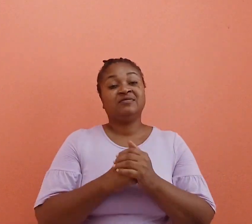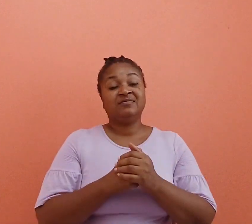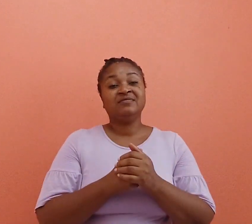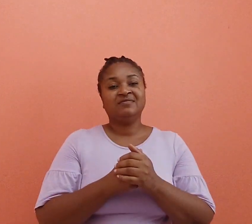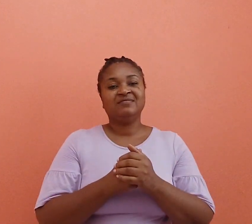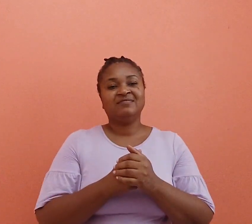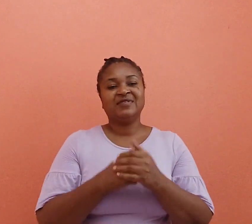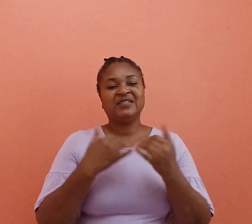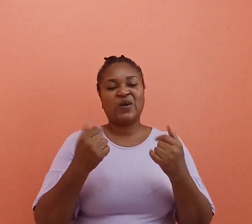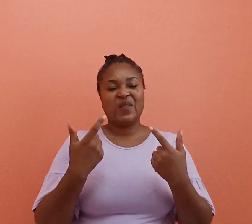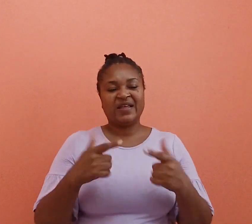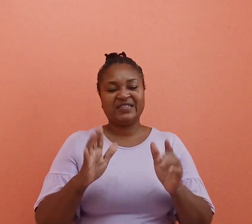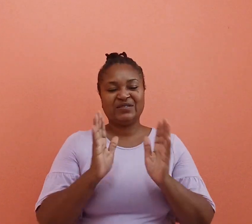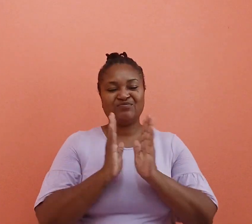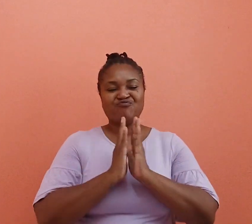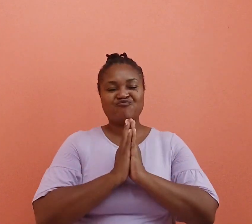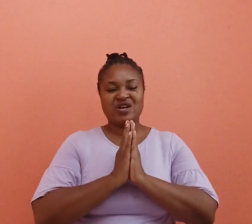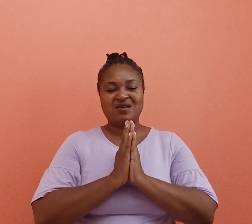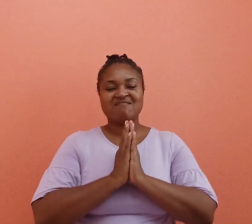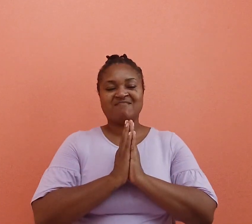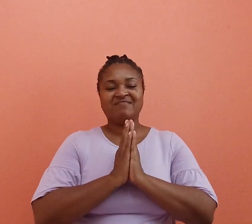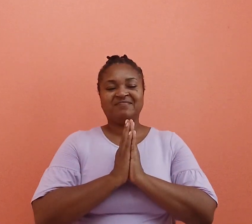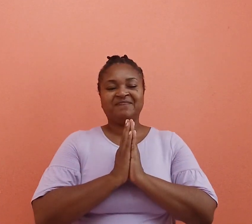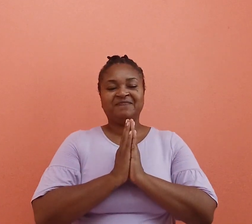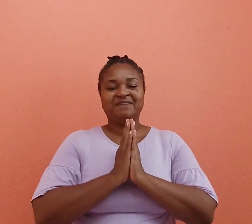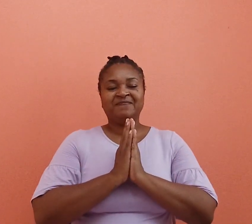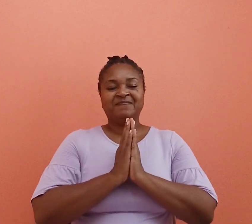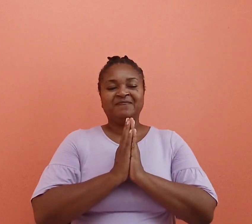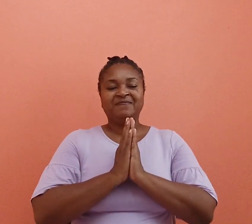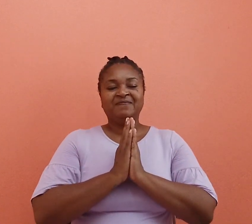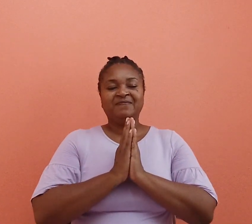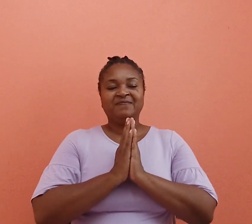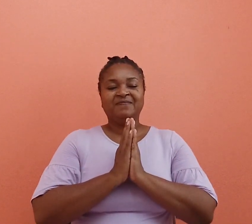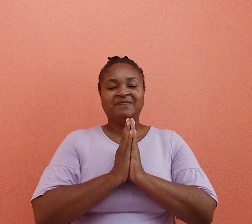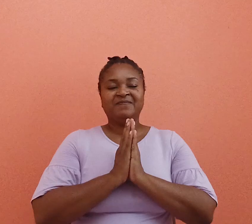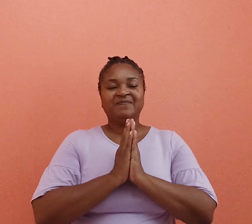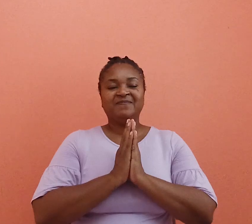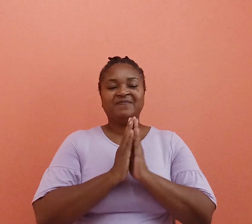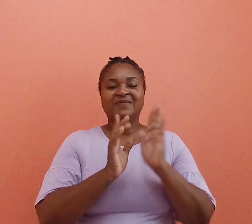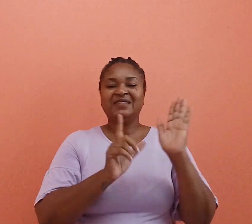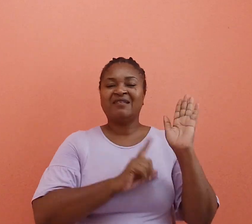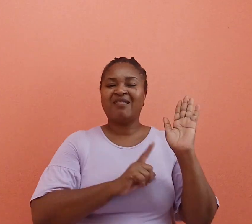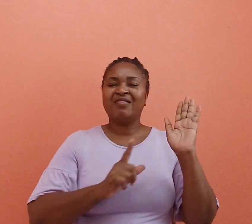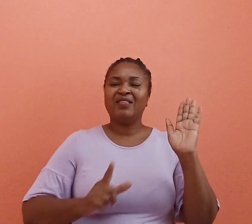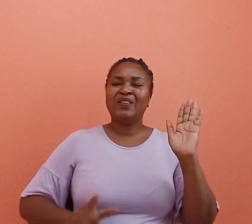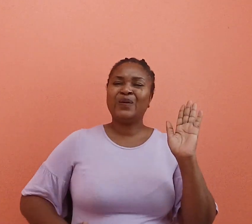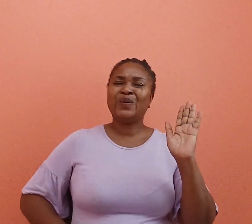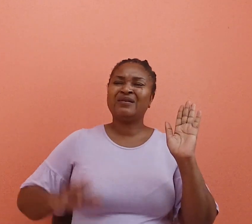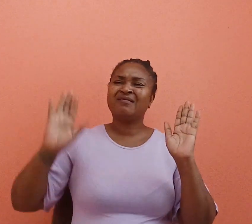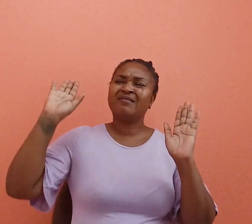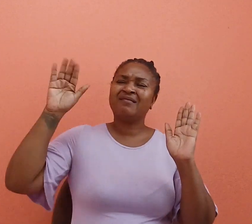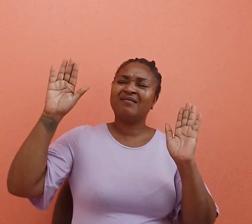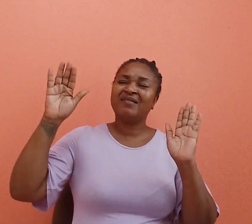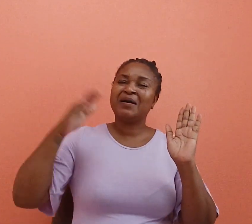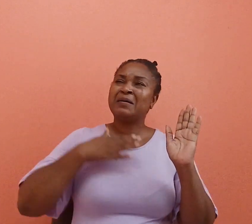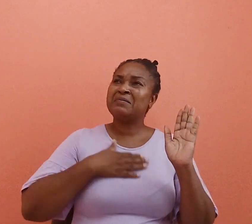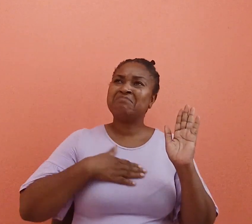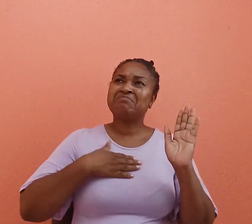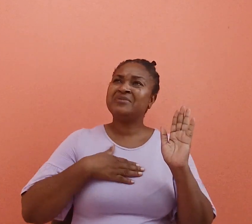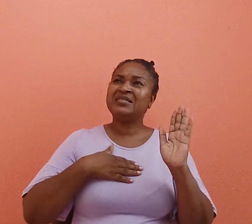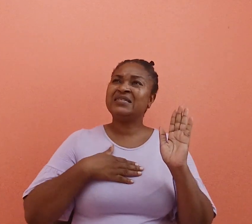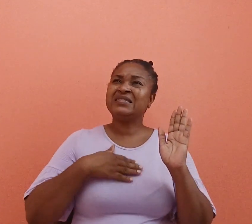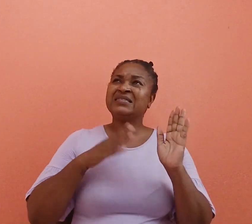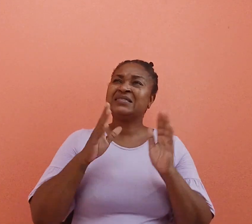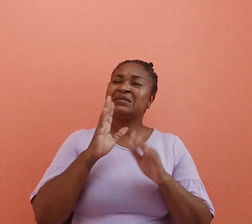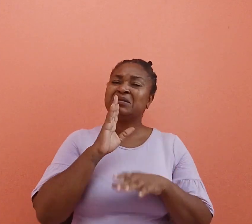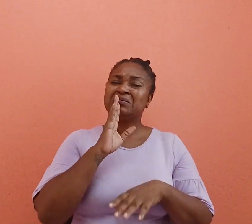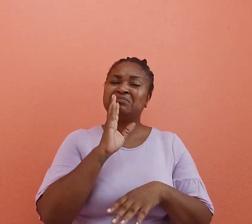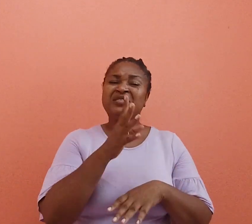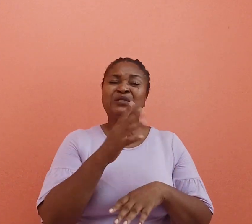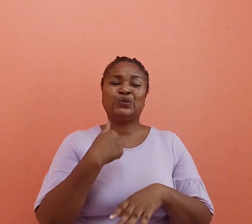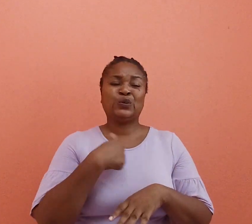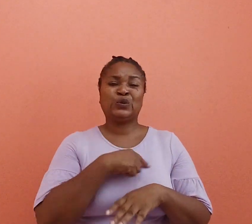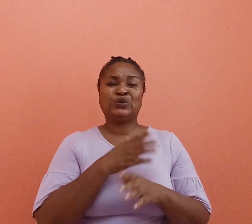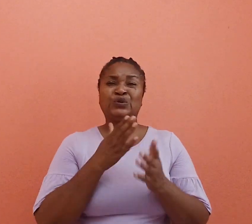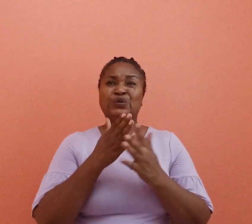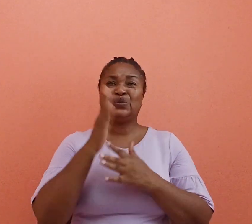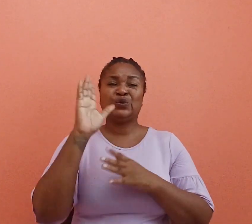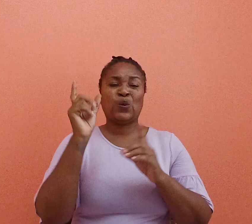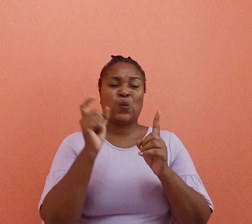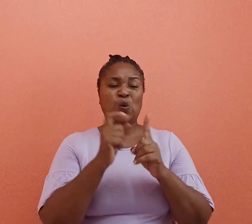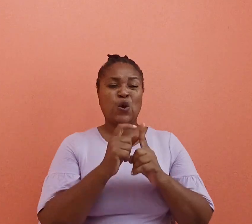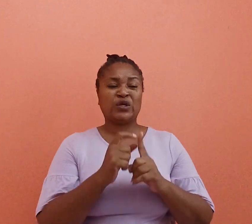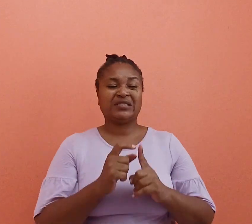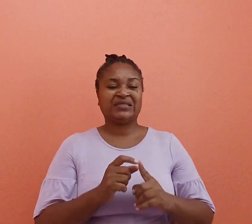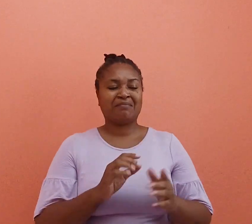So let us pray. Lord, please speak to us through your word.